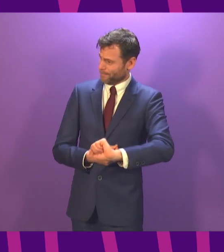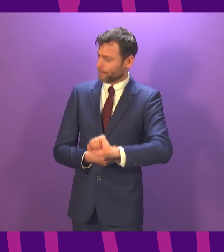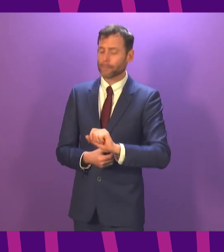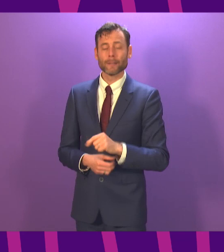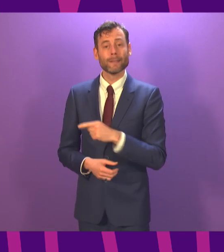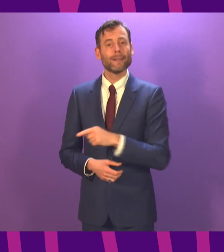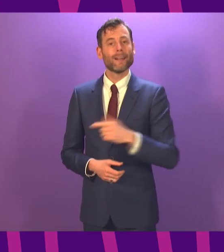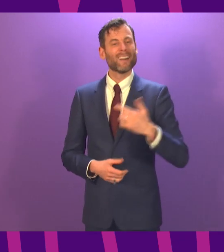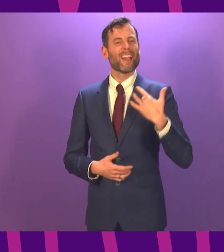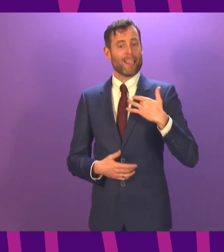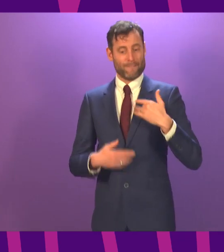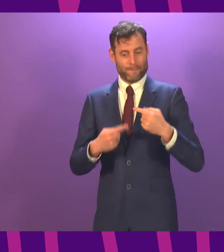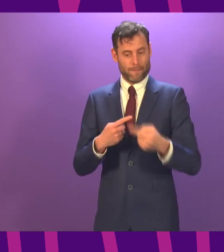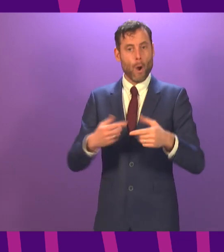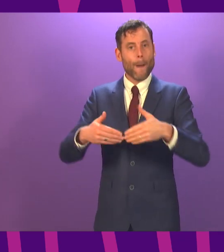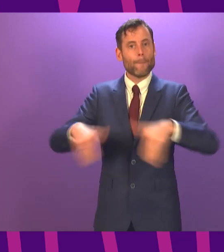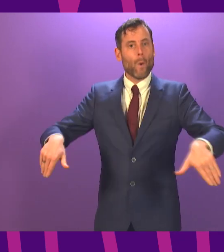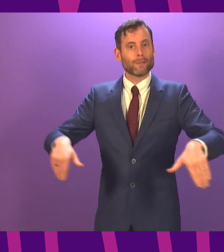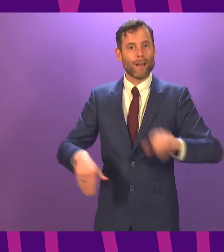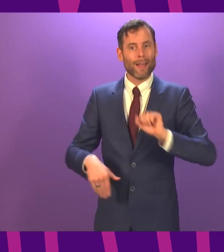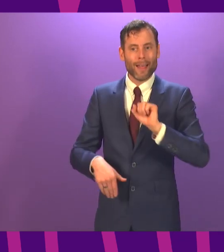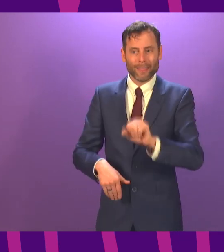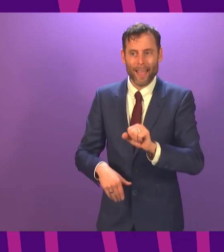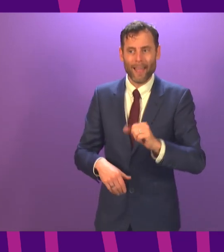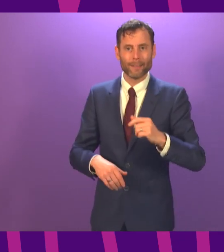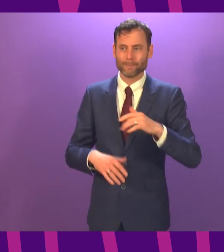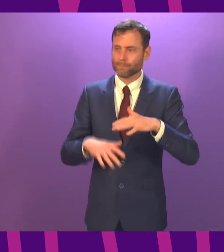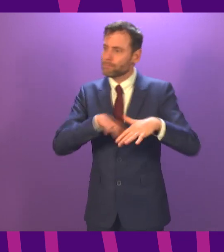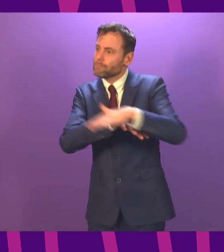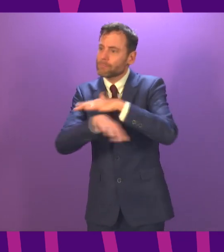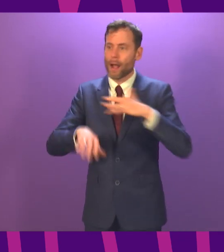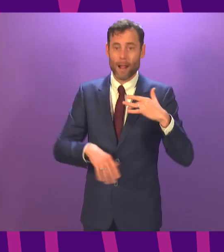social and economic connections with the rest of the United Kingdom, which are really important.